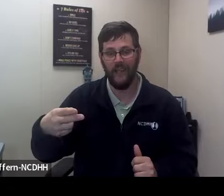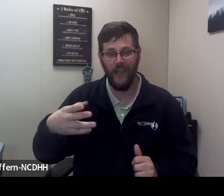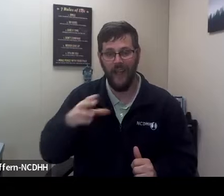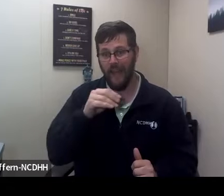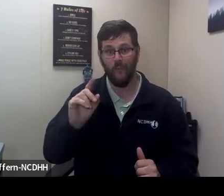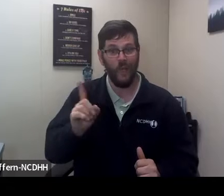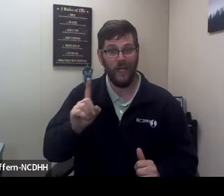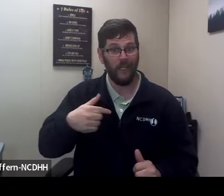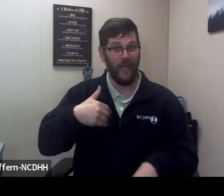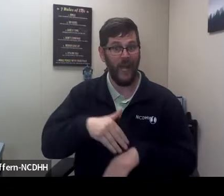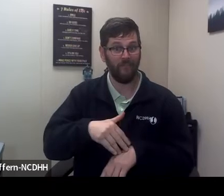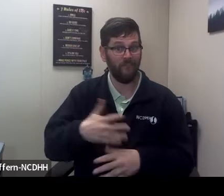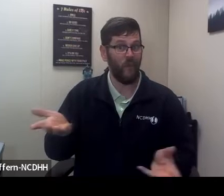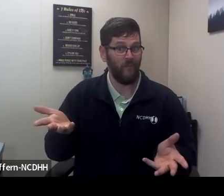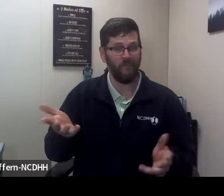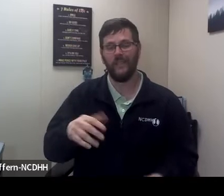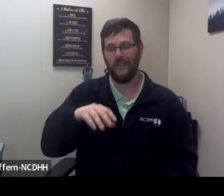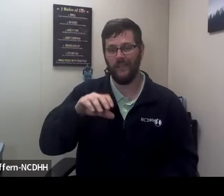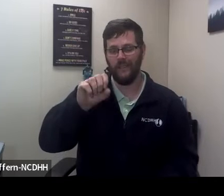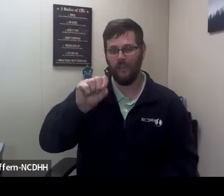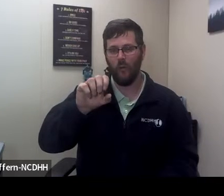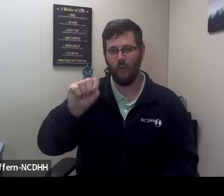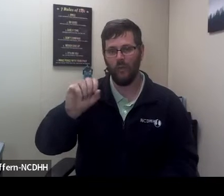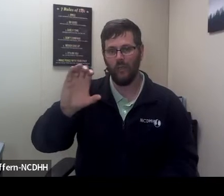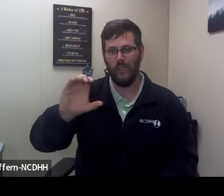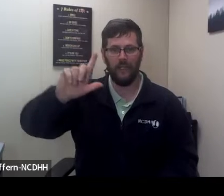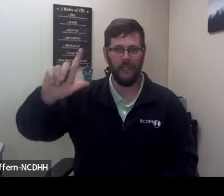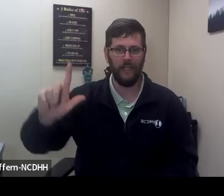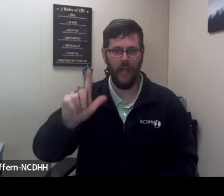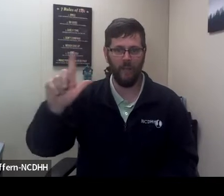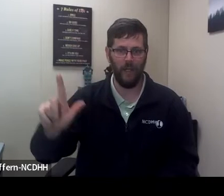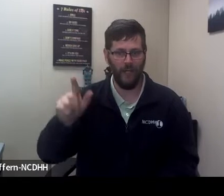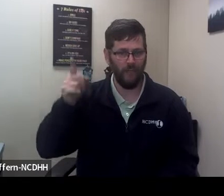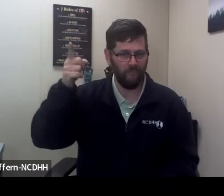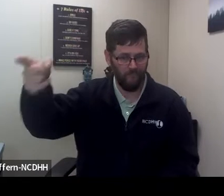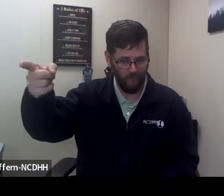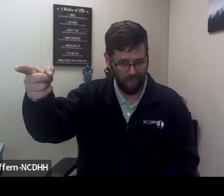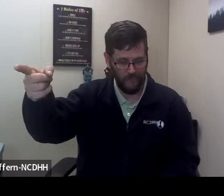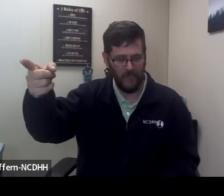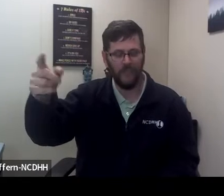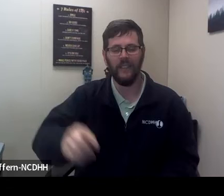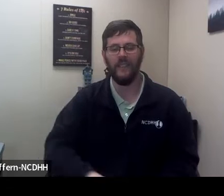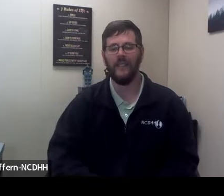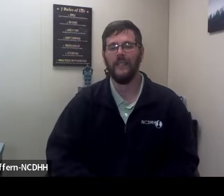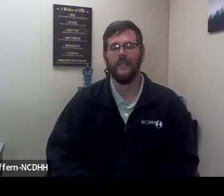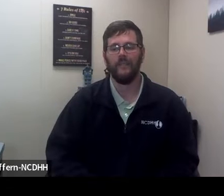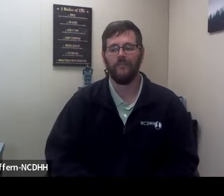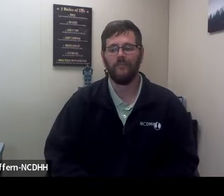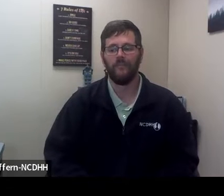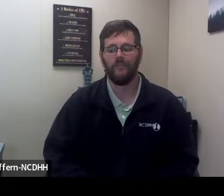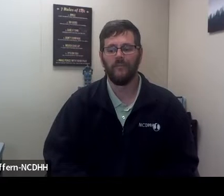any assistance with NCDHH programs and services I'll be at the library there in South Sioux City.